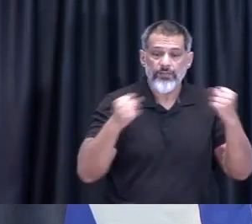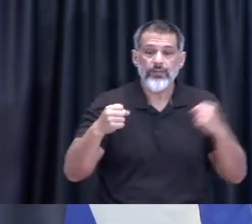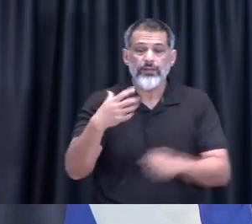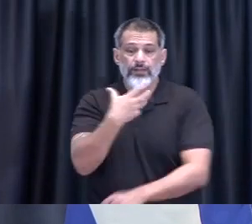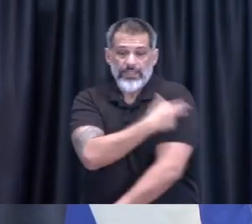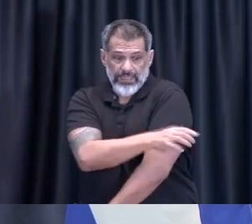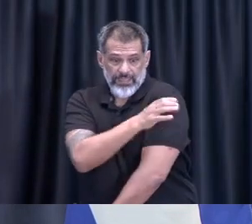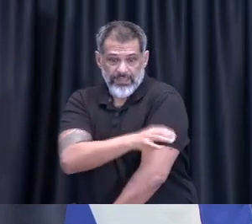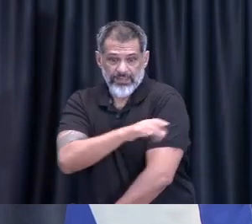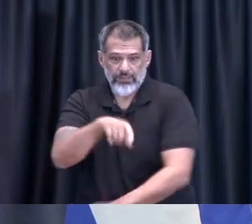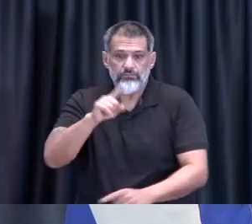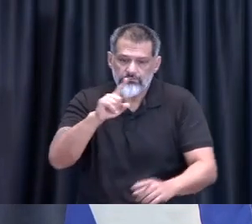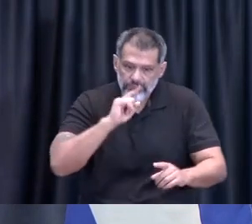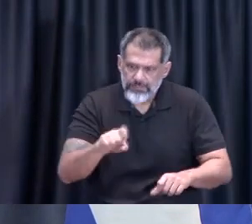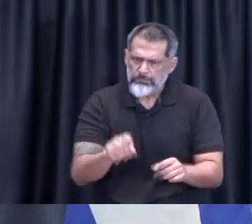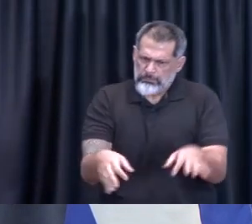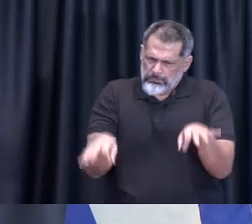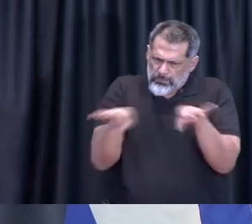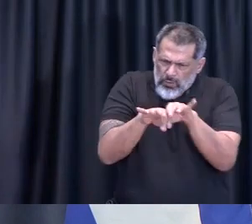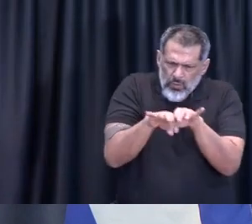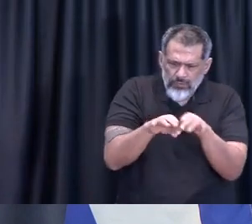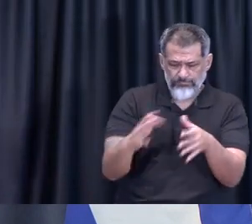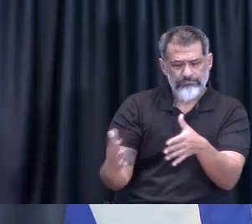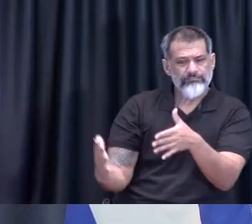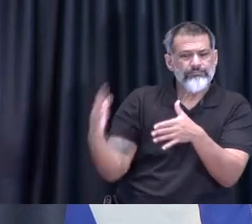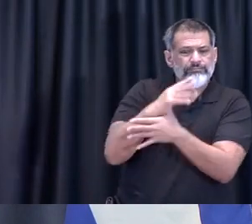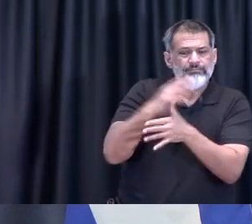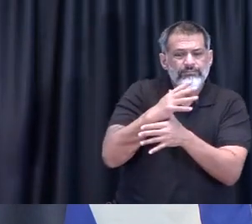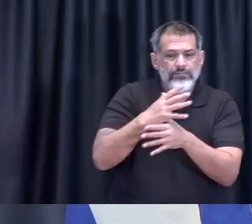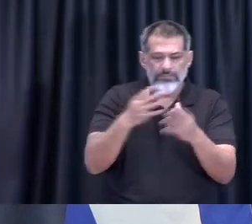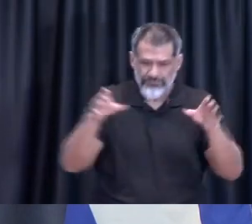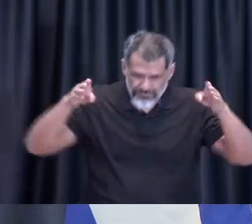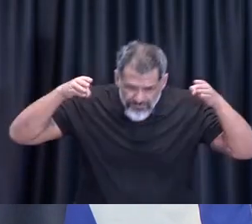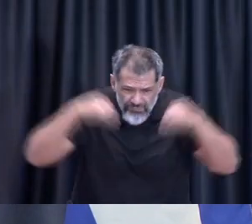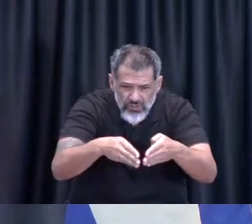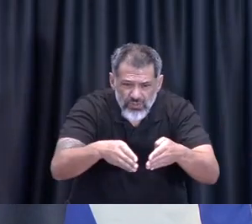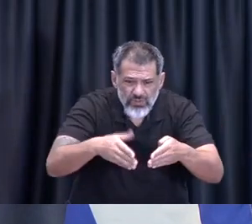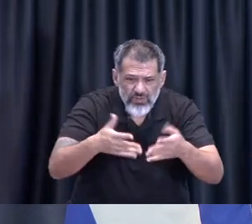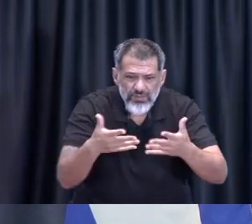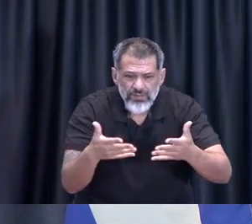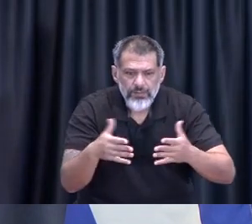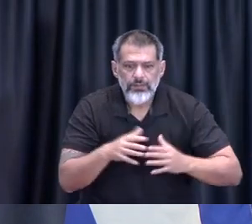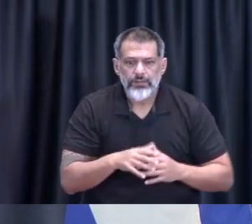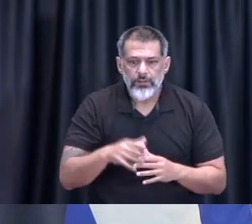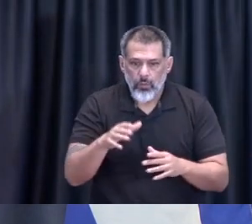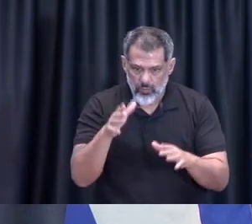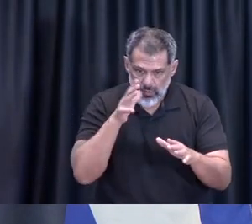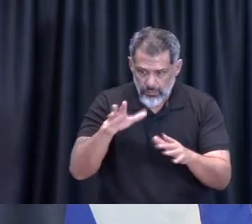an important component of our vaccination strategy, providing both booked and increasingly